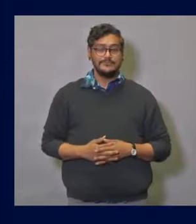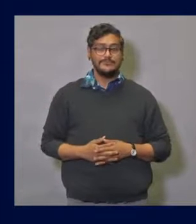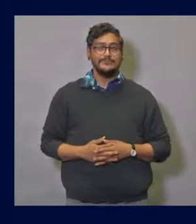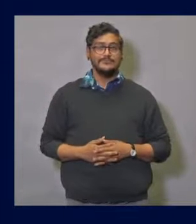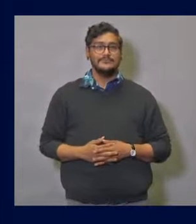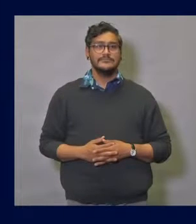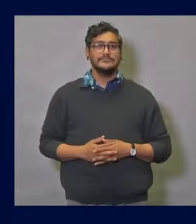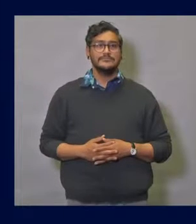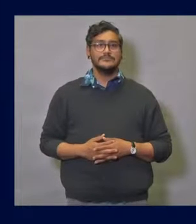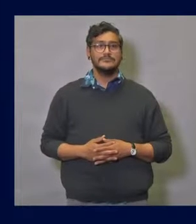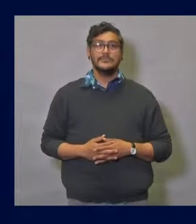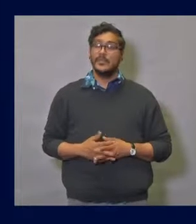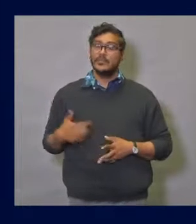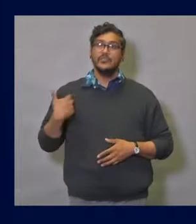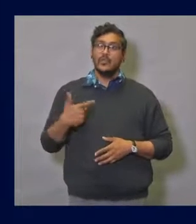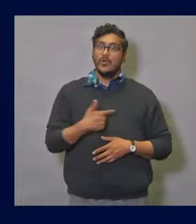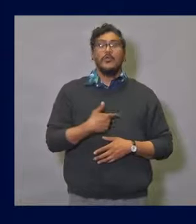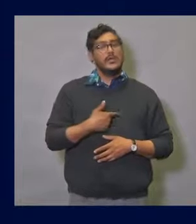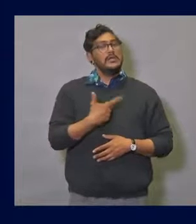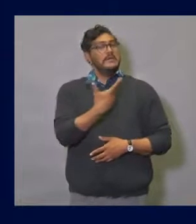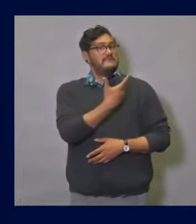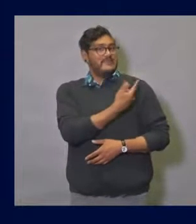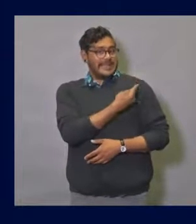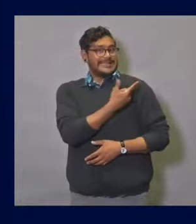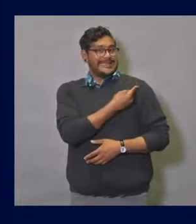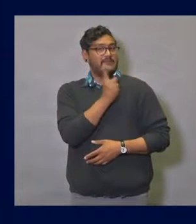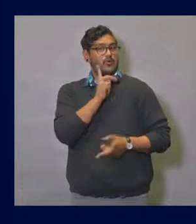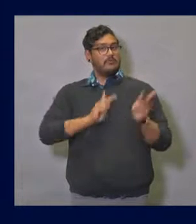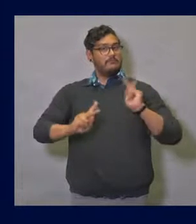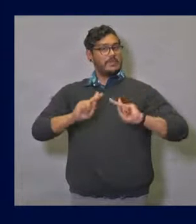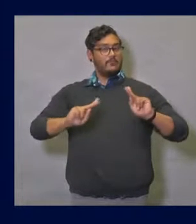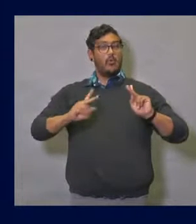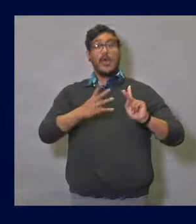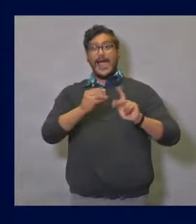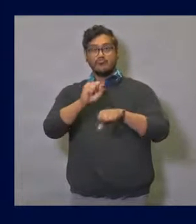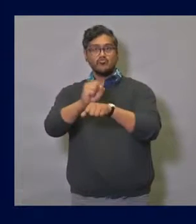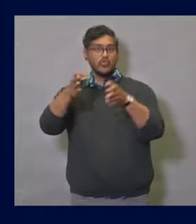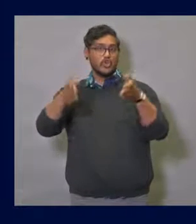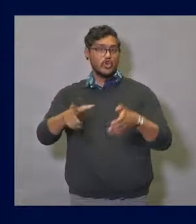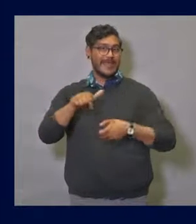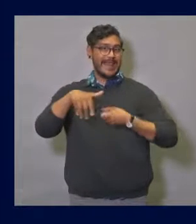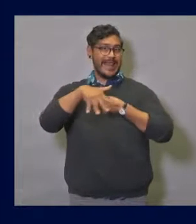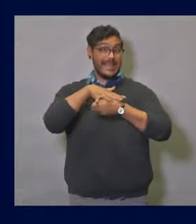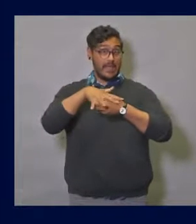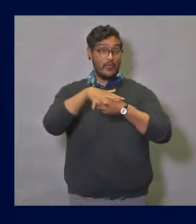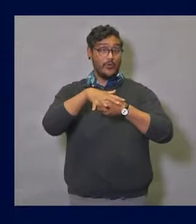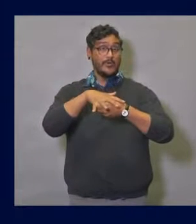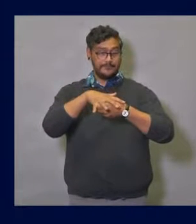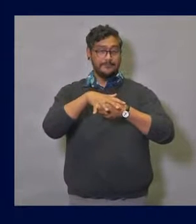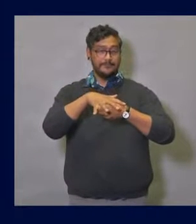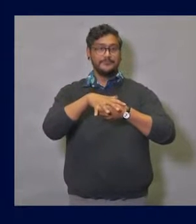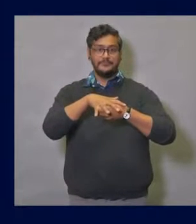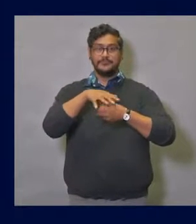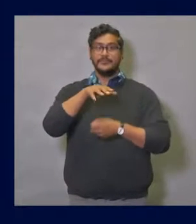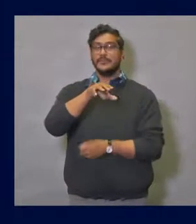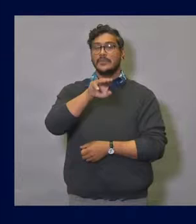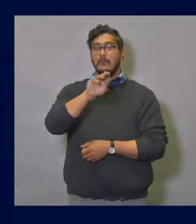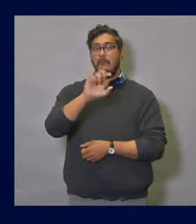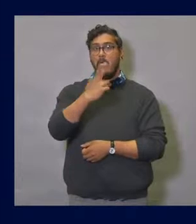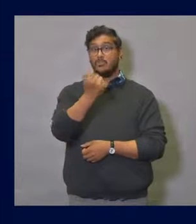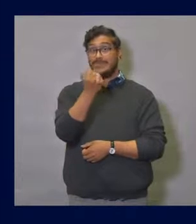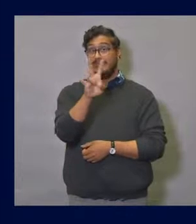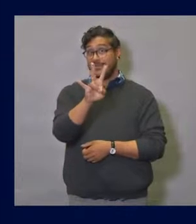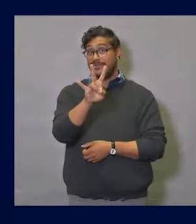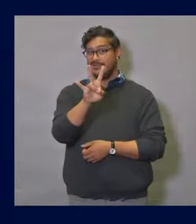VACUNACIÓN.